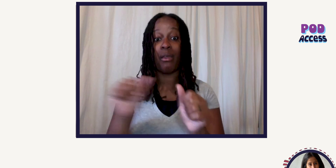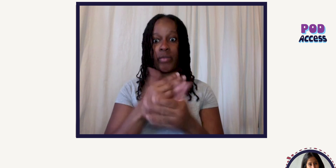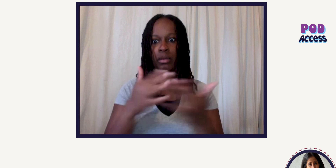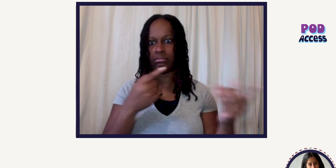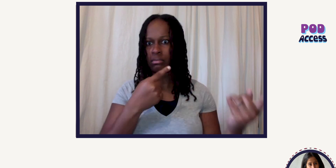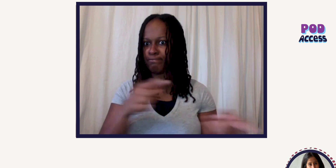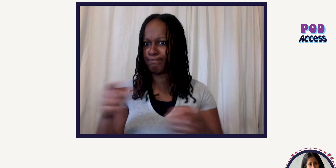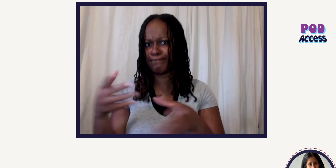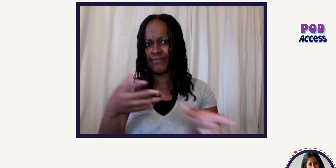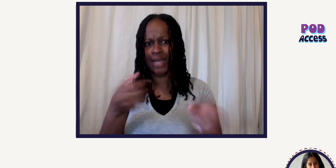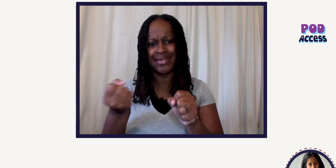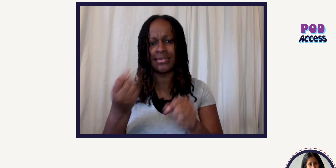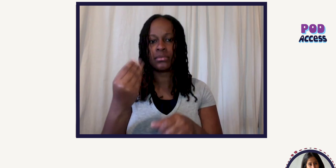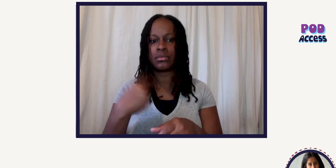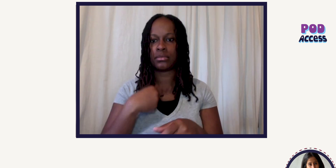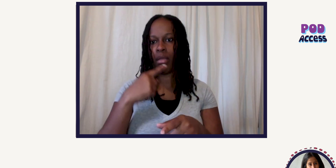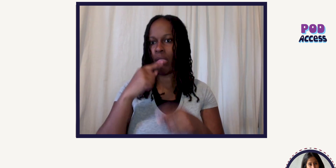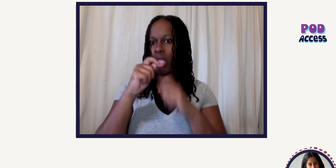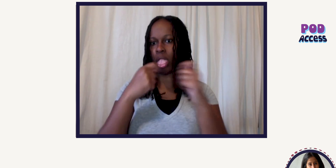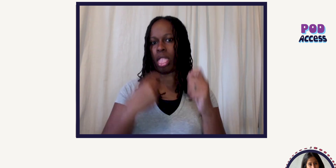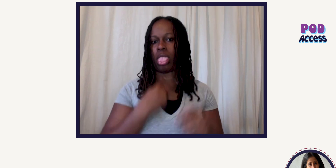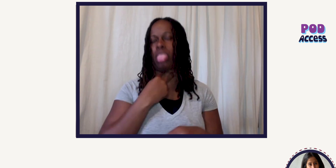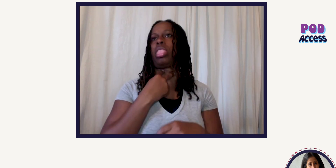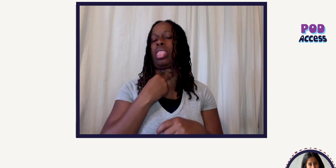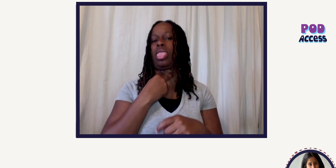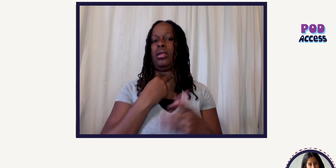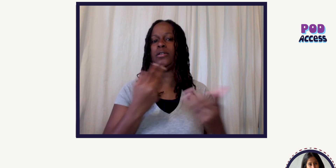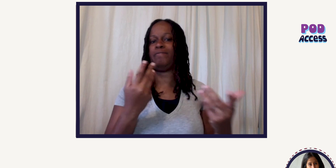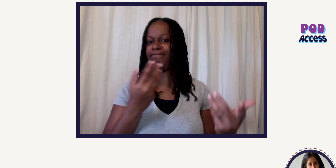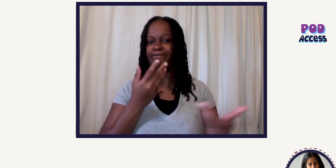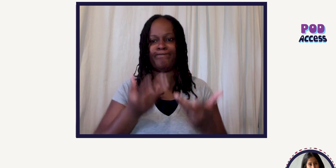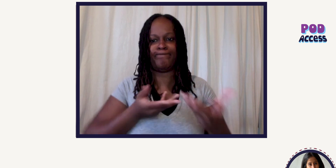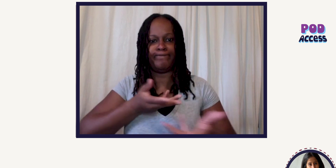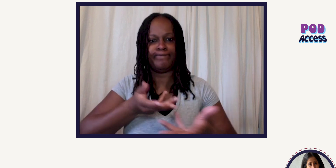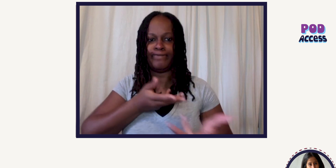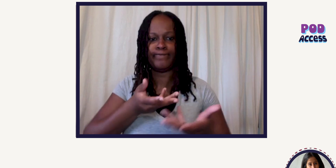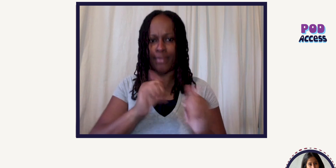Everything happens so fast, and I get tongue tied about what to say and how to say it and how to contribute